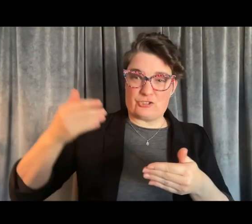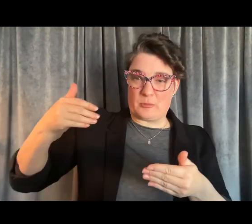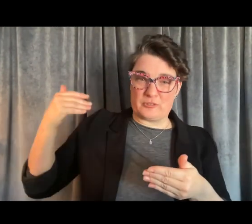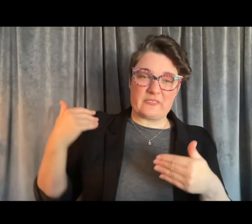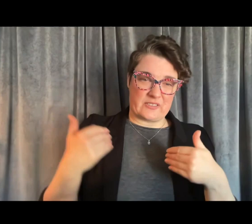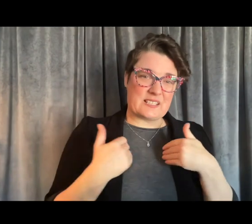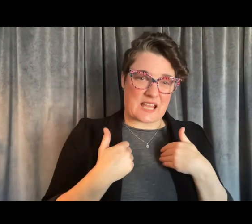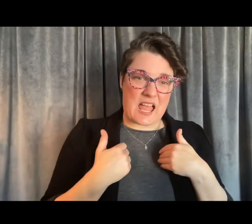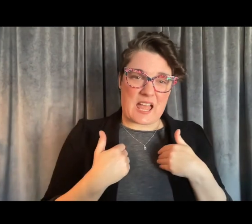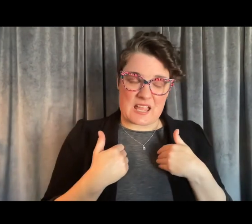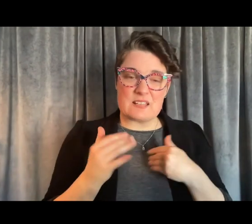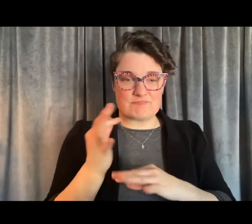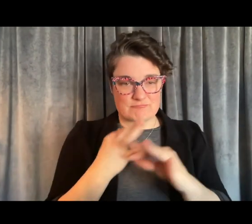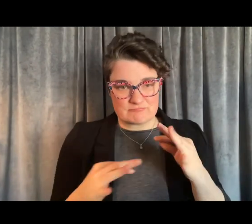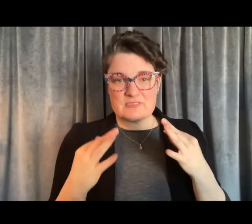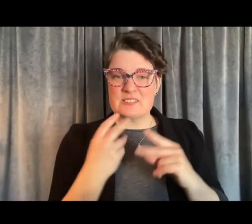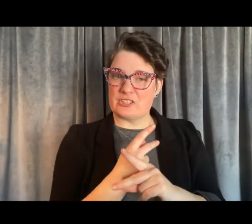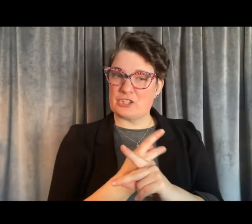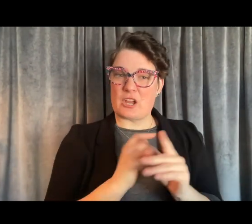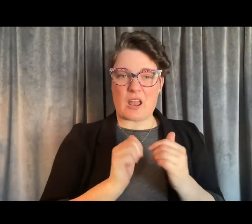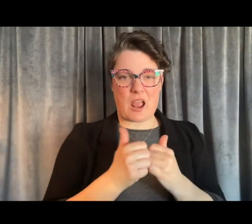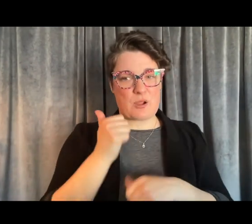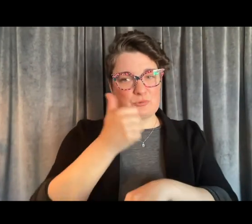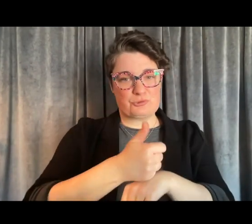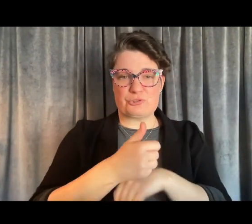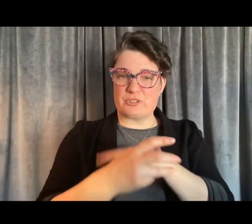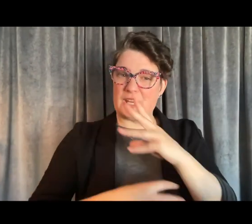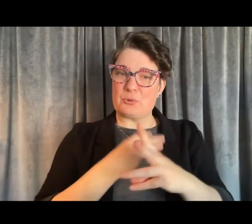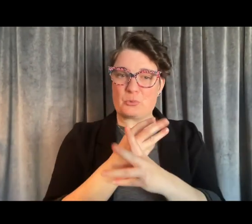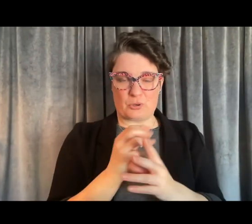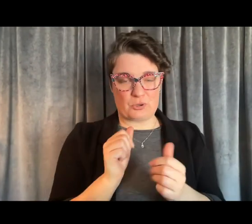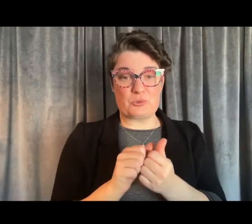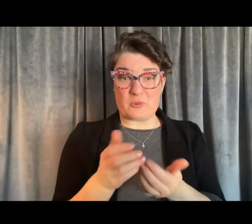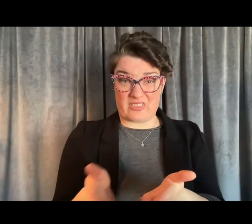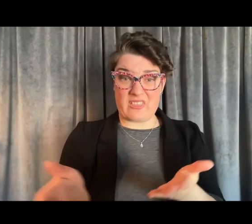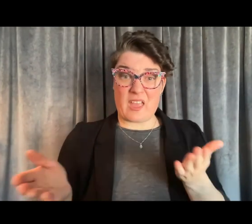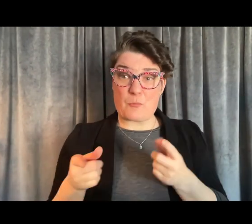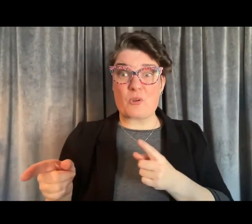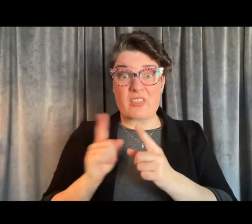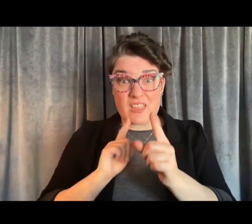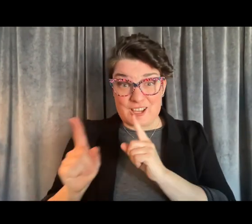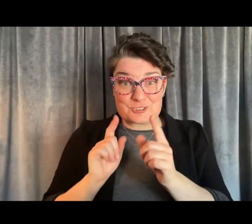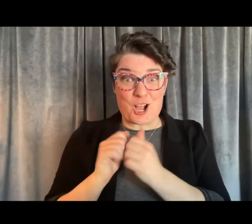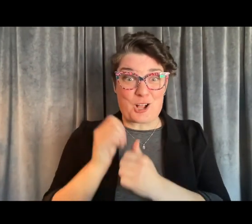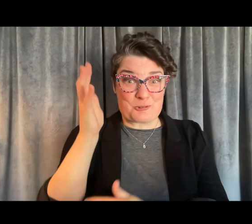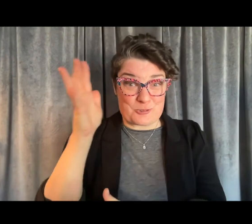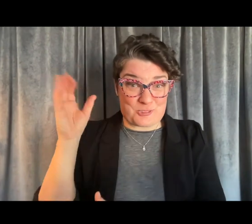figuring out how to create a world with them where they talk to trees and they believe in unseen worlds.